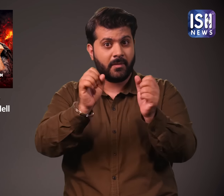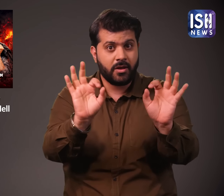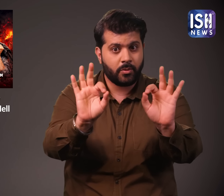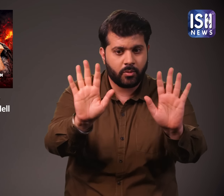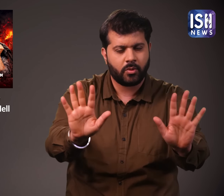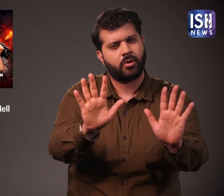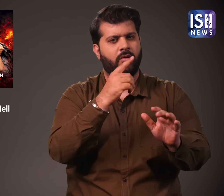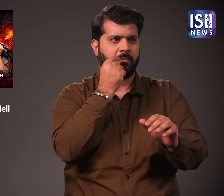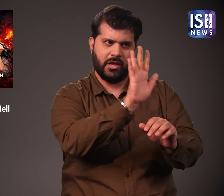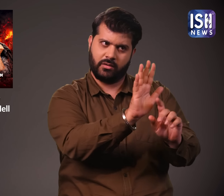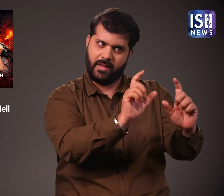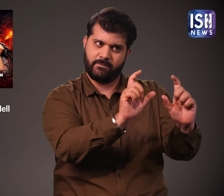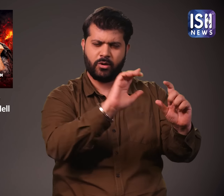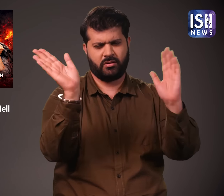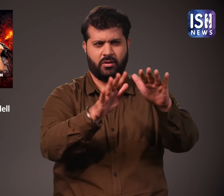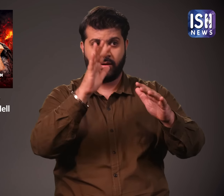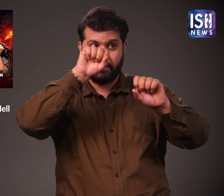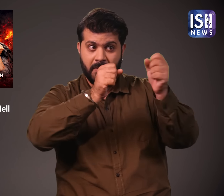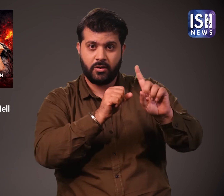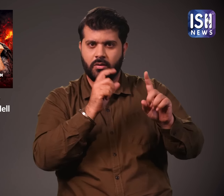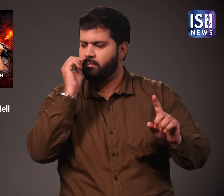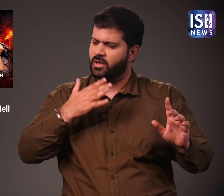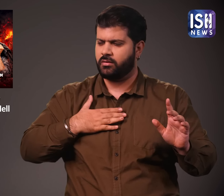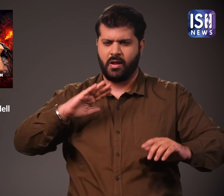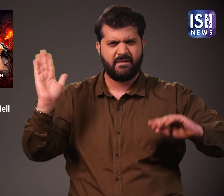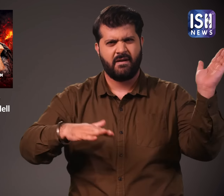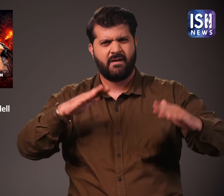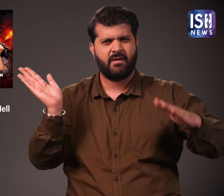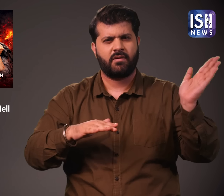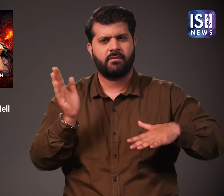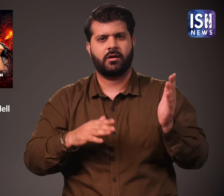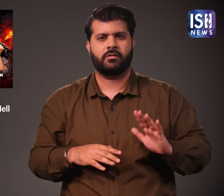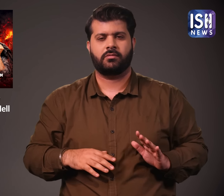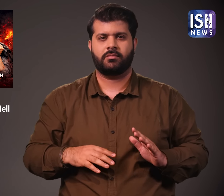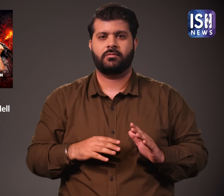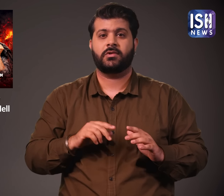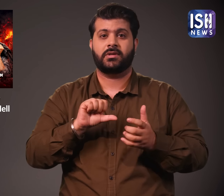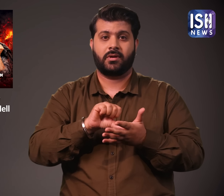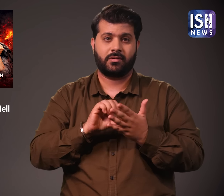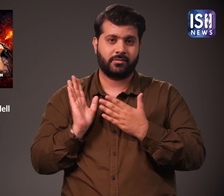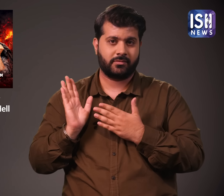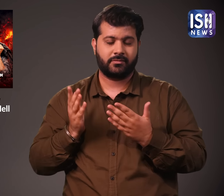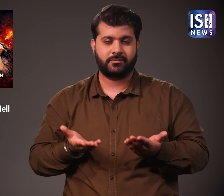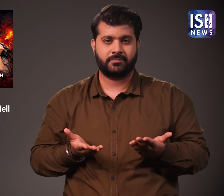Husbands were only advised not to cause serious harm like broken bones. This happened in Iran.